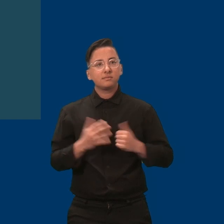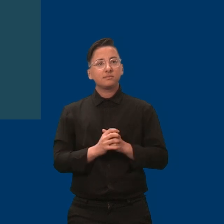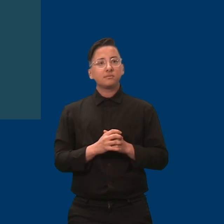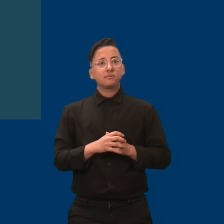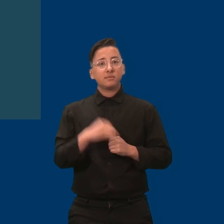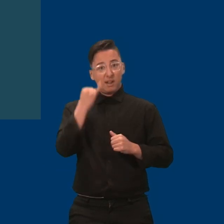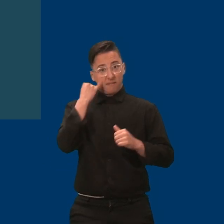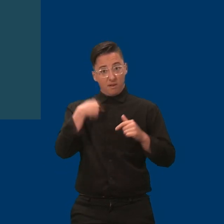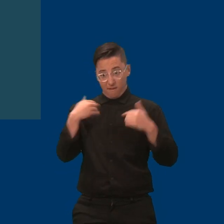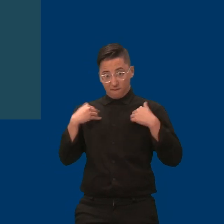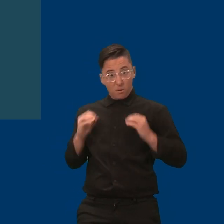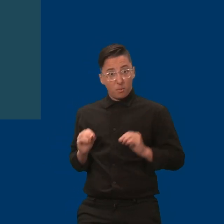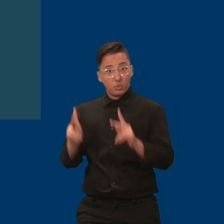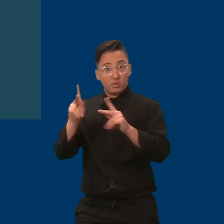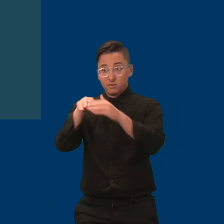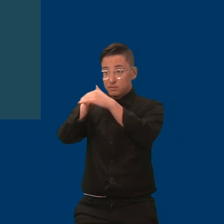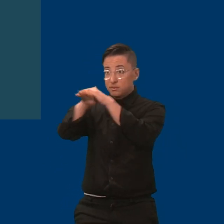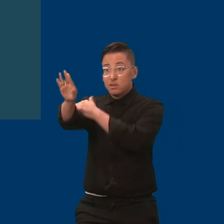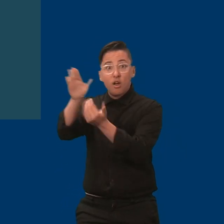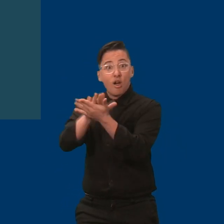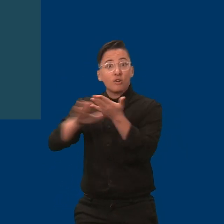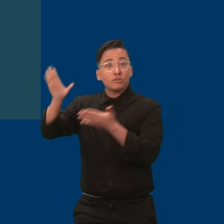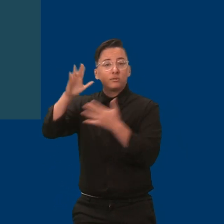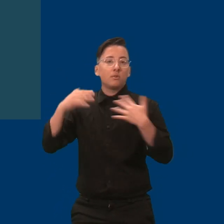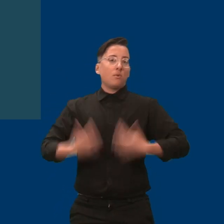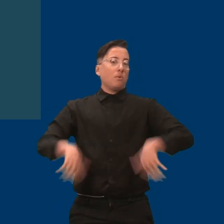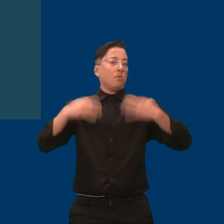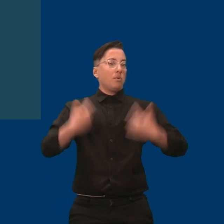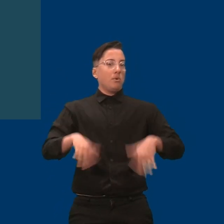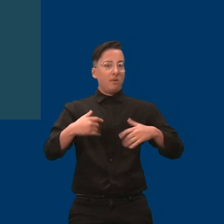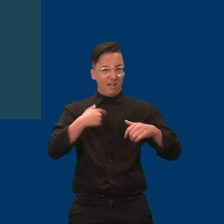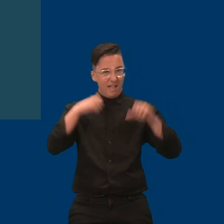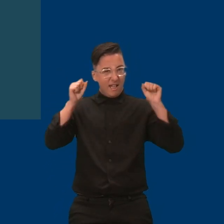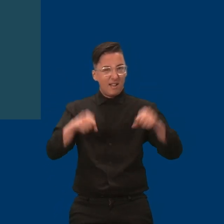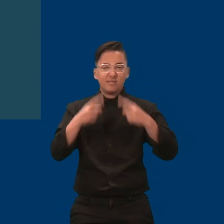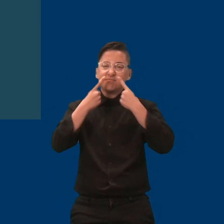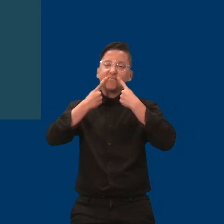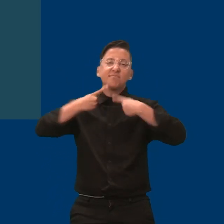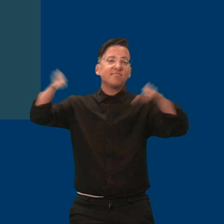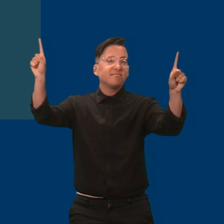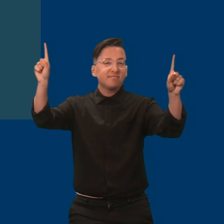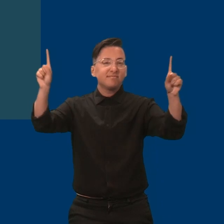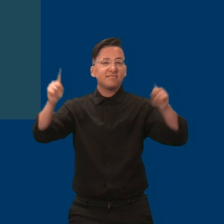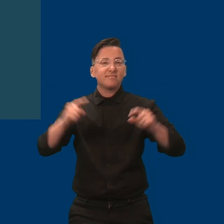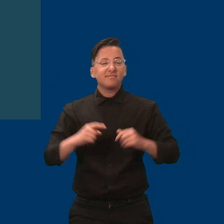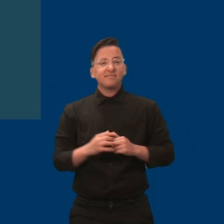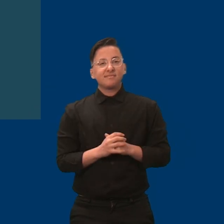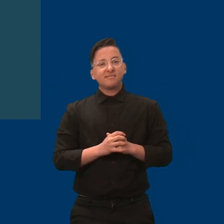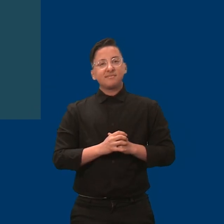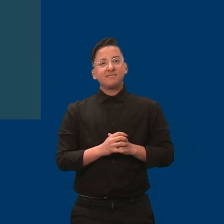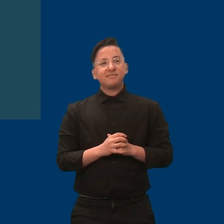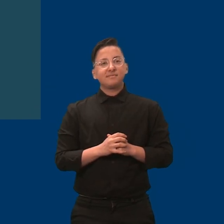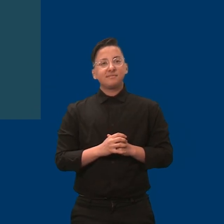I can succeed and have the career of my choice.